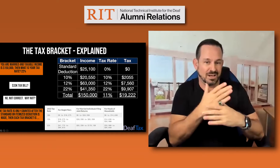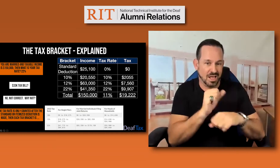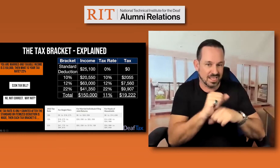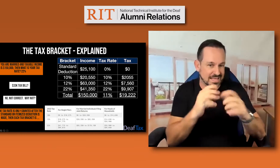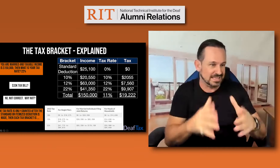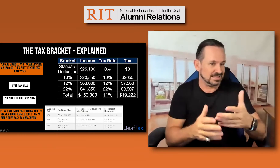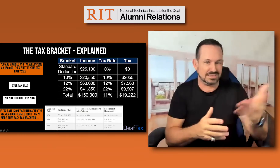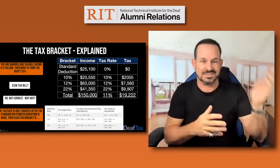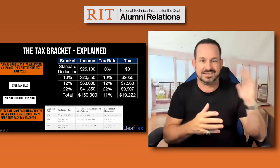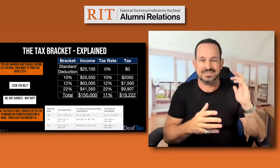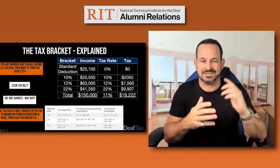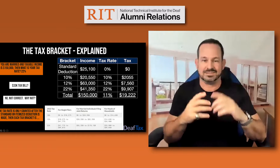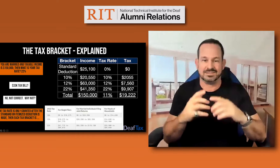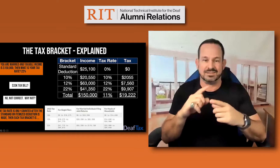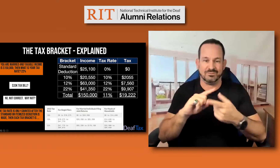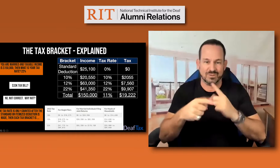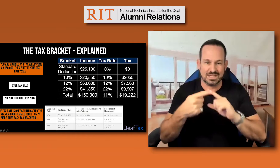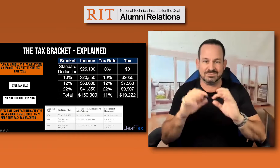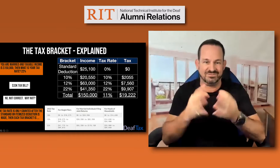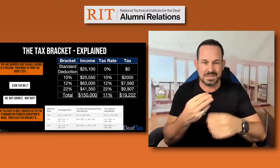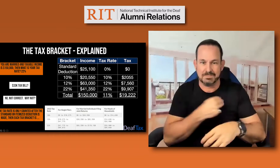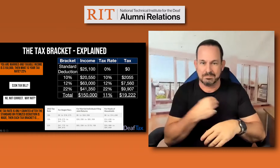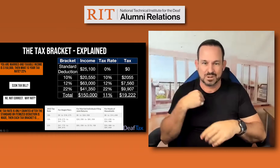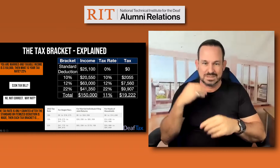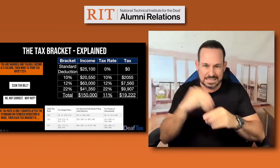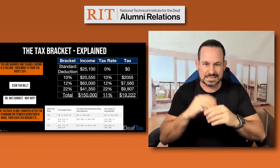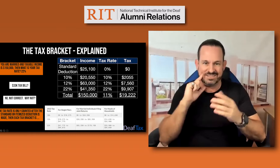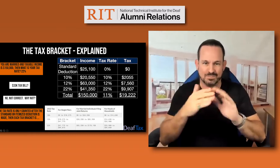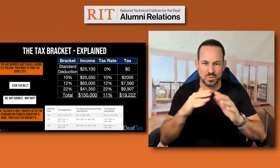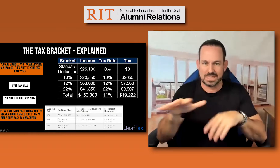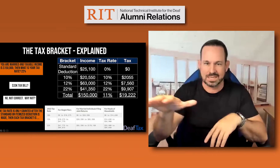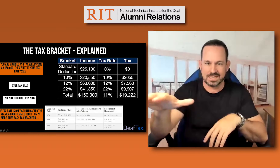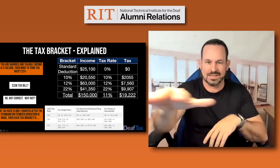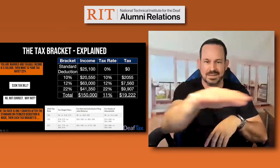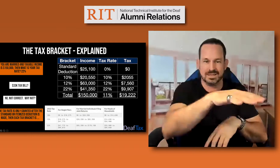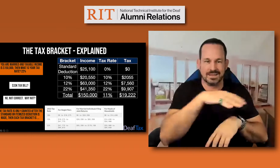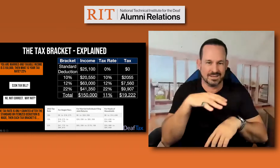I do these workshops for other people, as well, and out in the community,